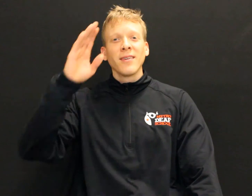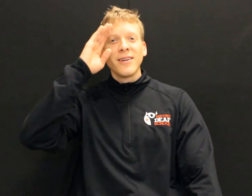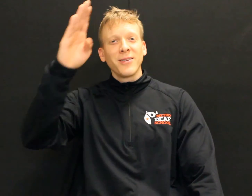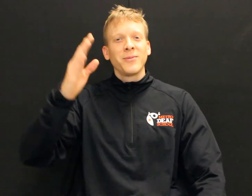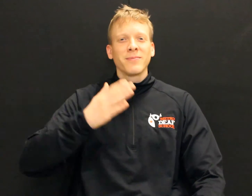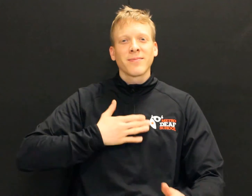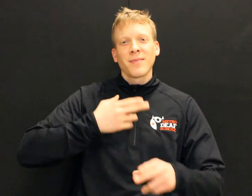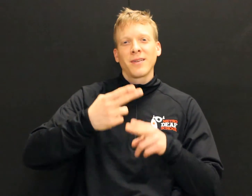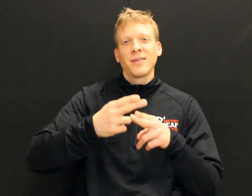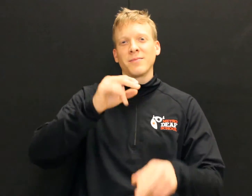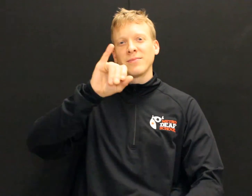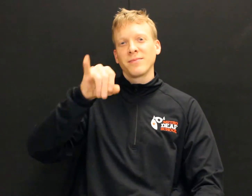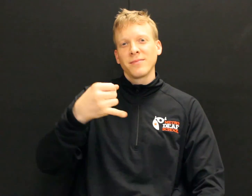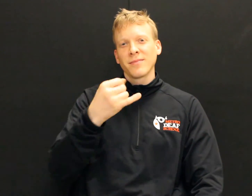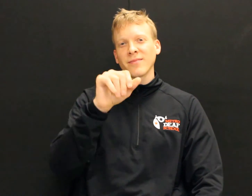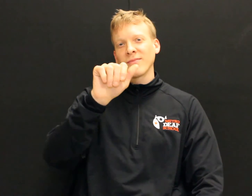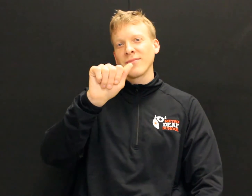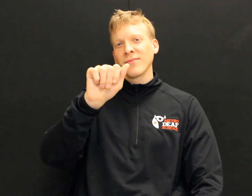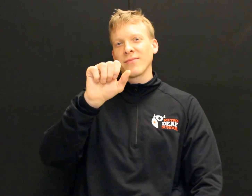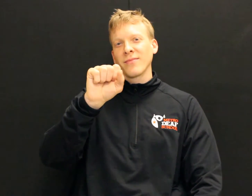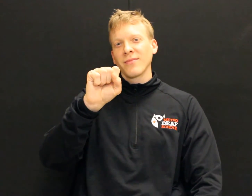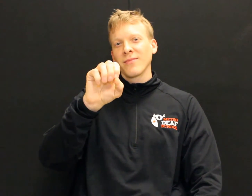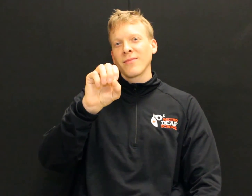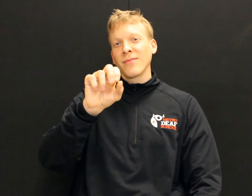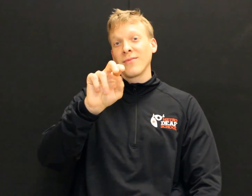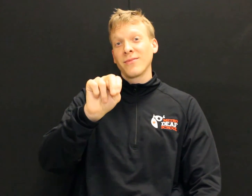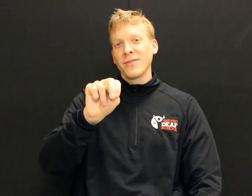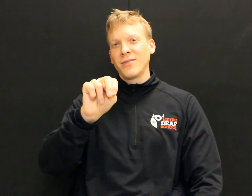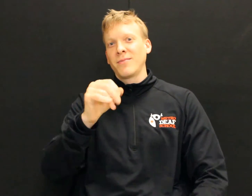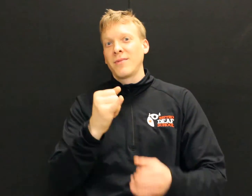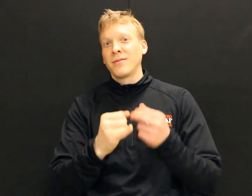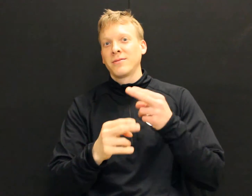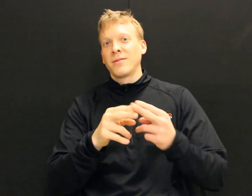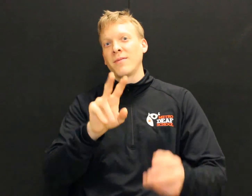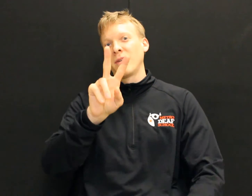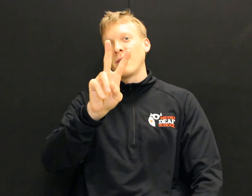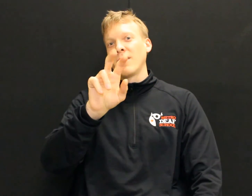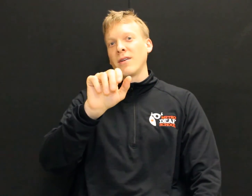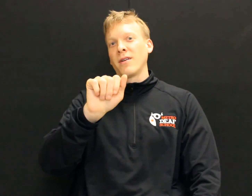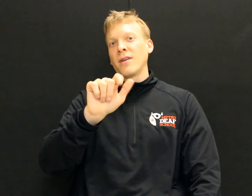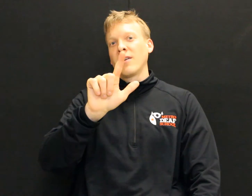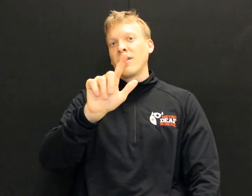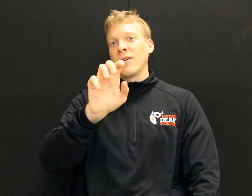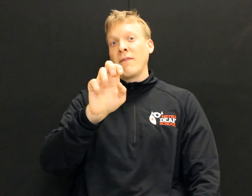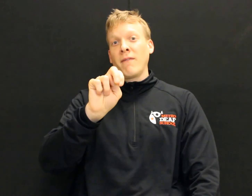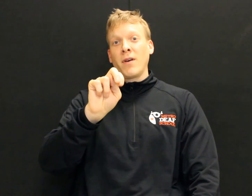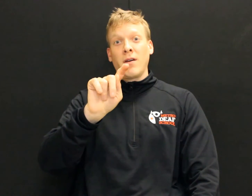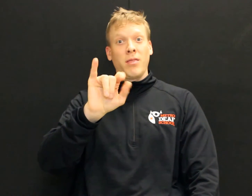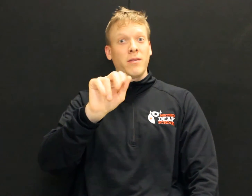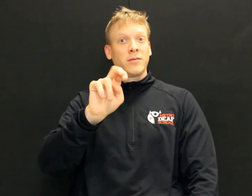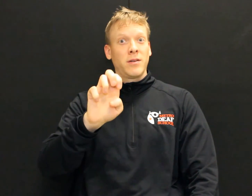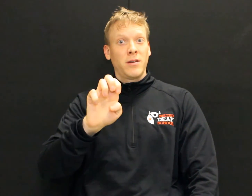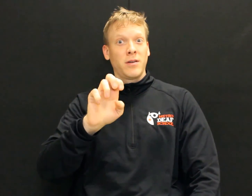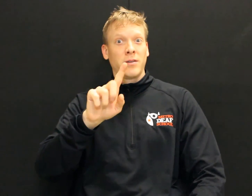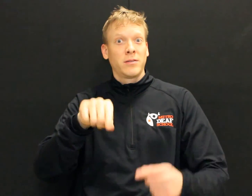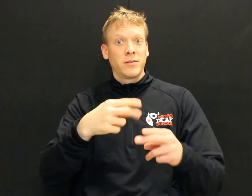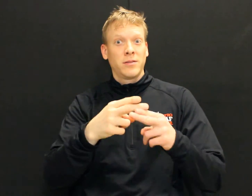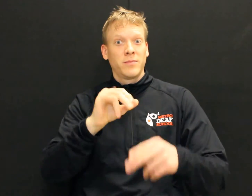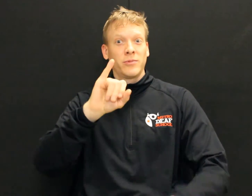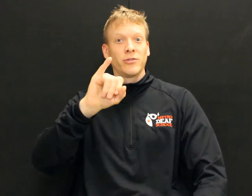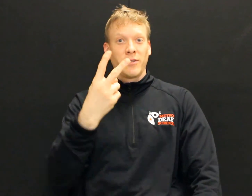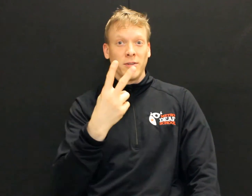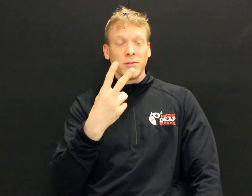Hello, my name is Jason Valentine. My name sign is JV.